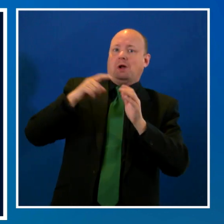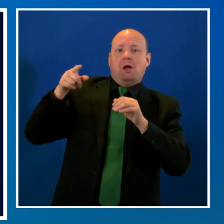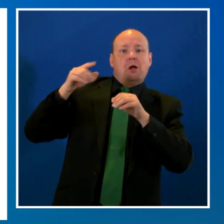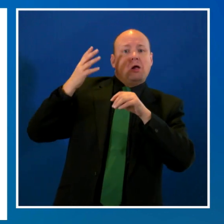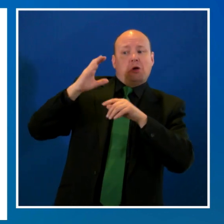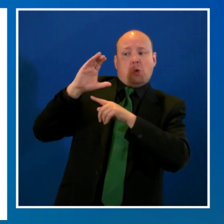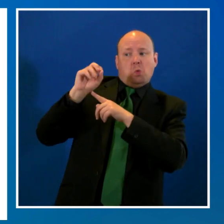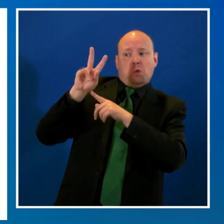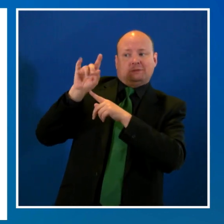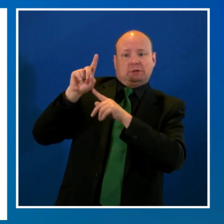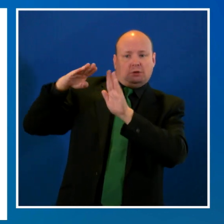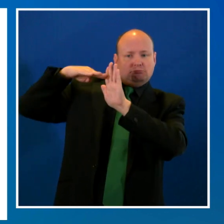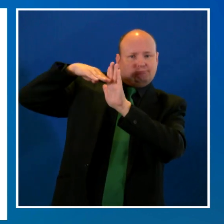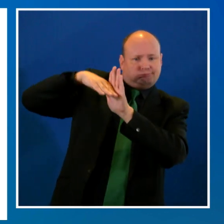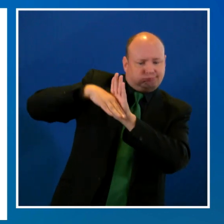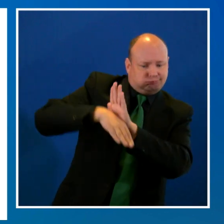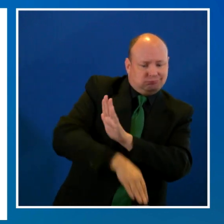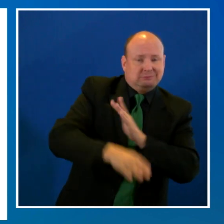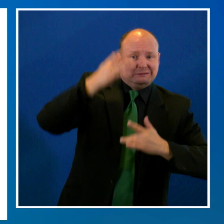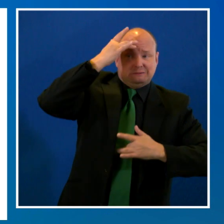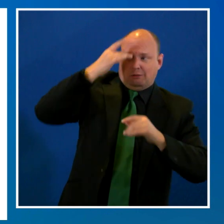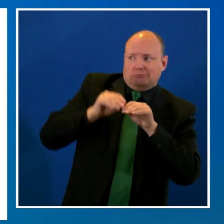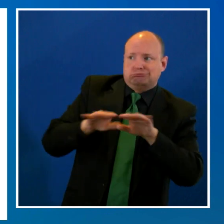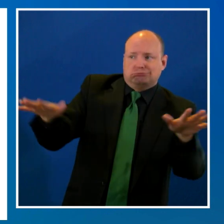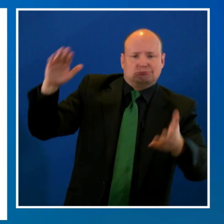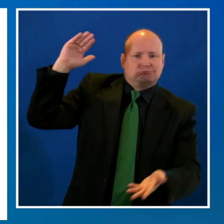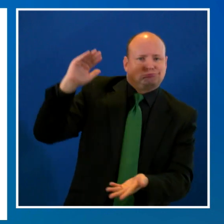This graphic shows the steep decline in cases per 100,000